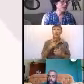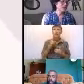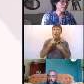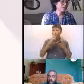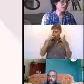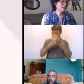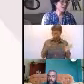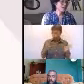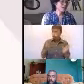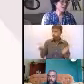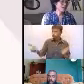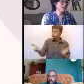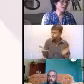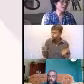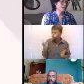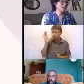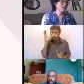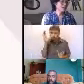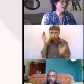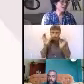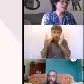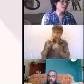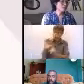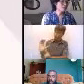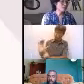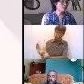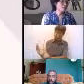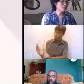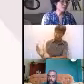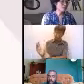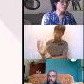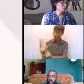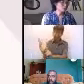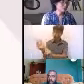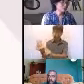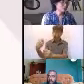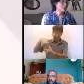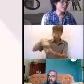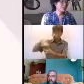in relation to aspects of cultural identity that are most important to the person. Cultural